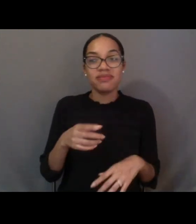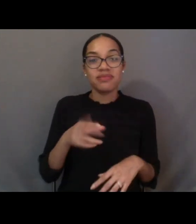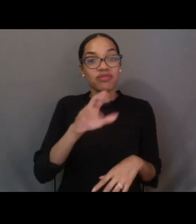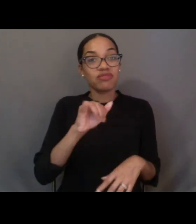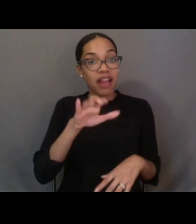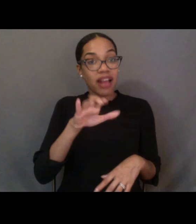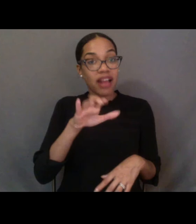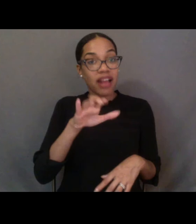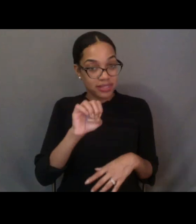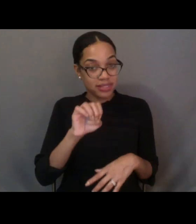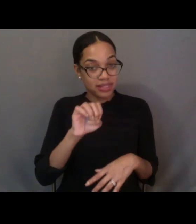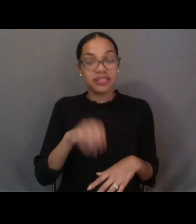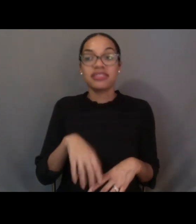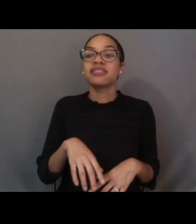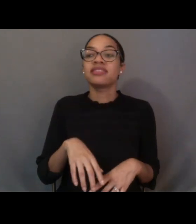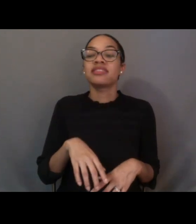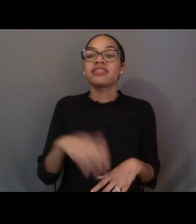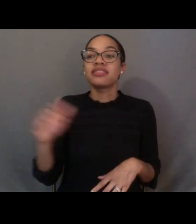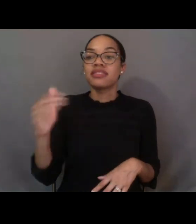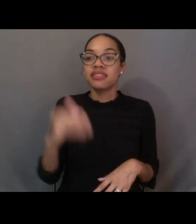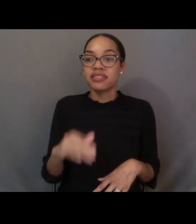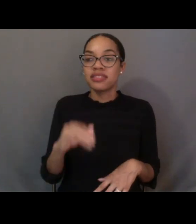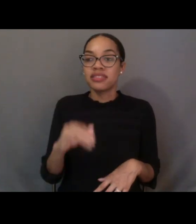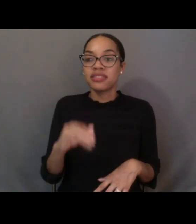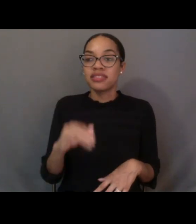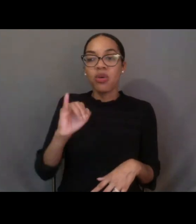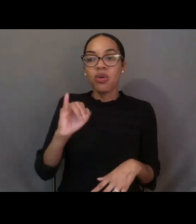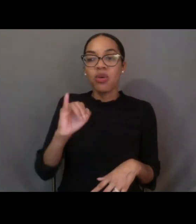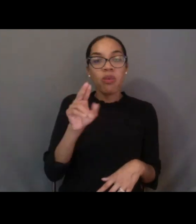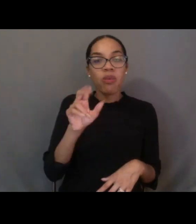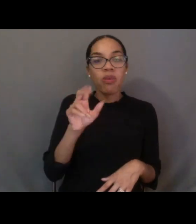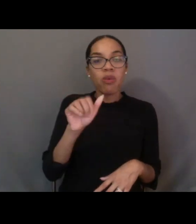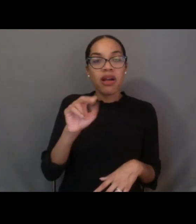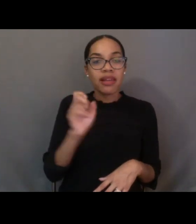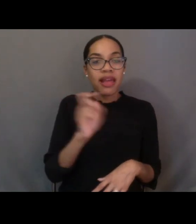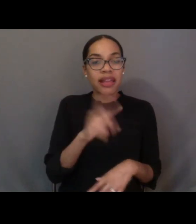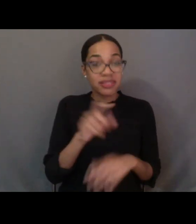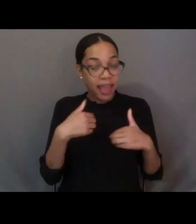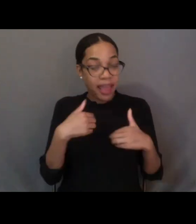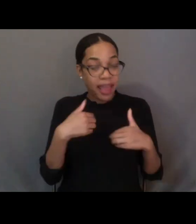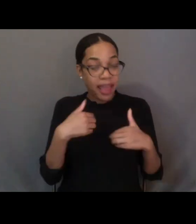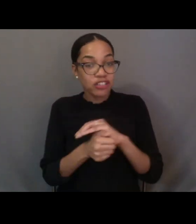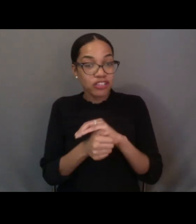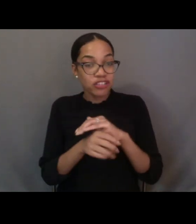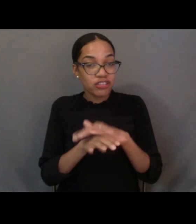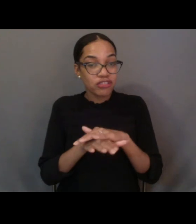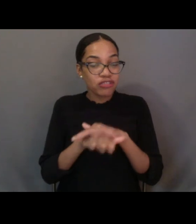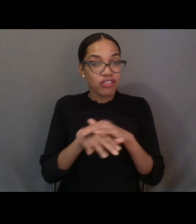And Warren is wondering, if you can have a turtle farm. But I'm not sure that there's a big market